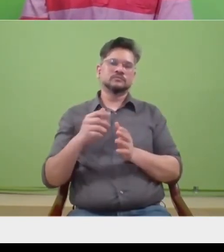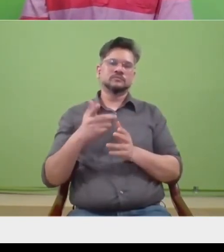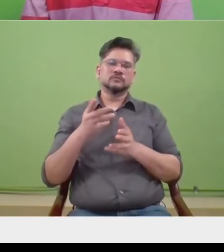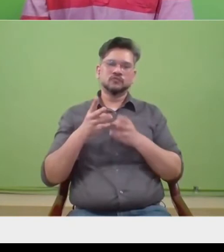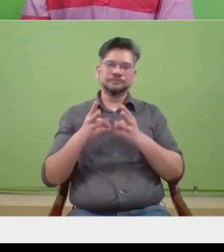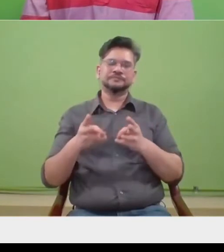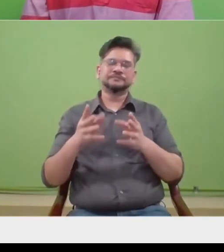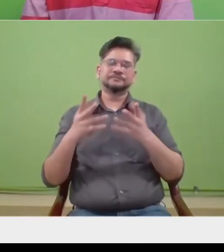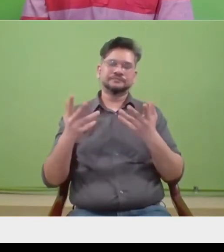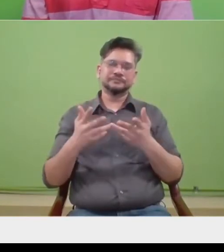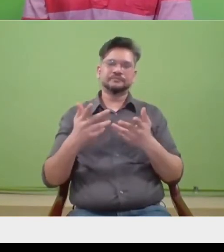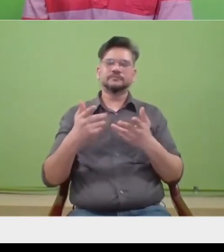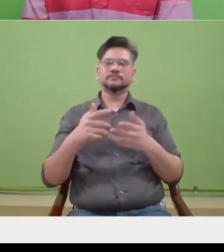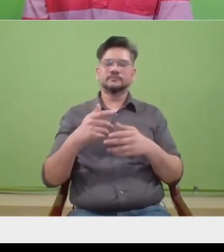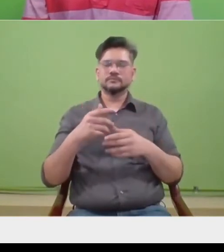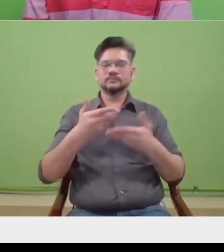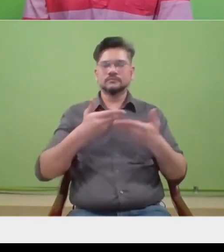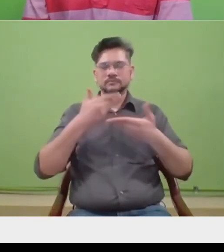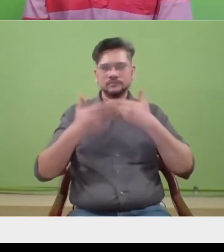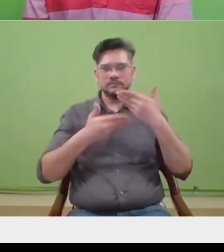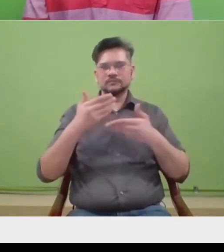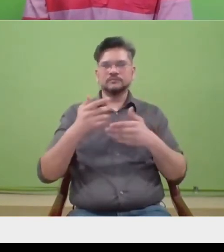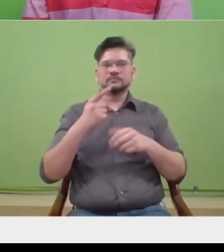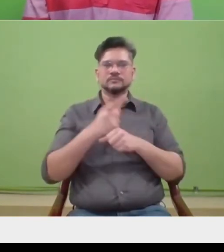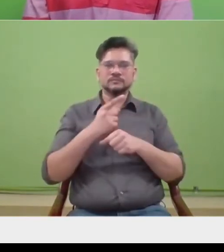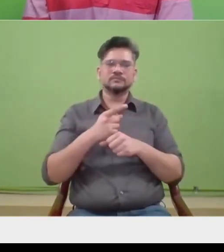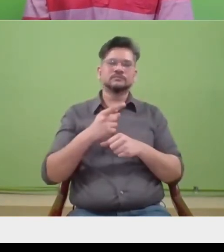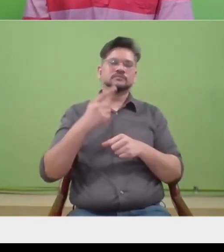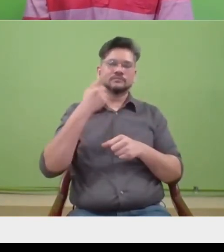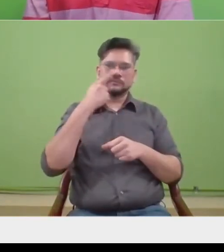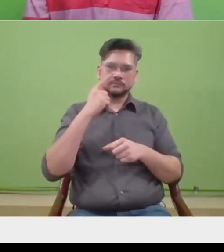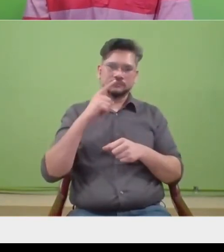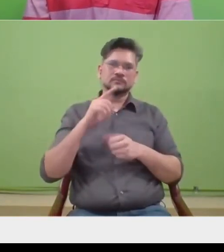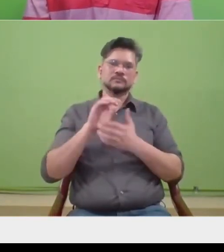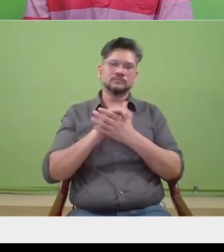The peers and where sign language is also taught to everybody to be able to communicate with